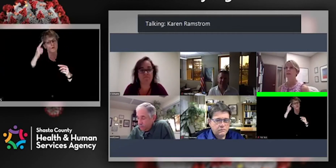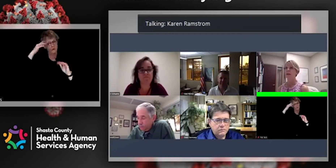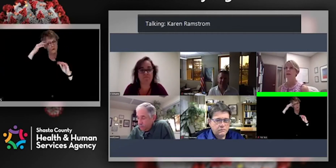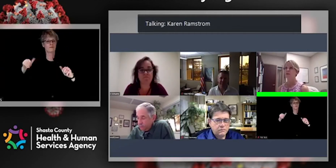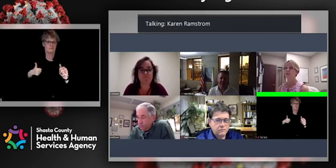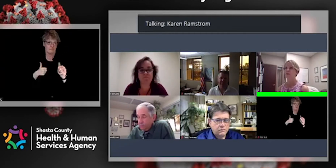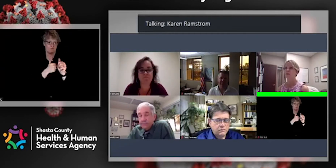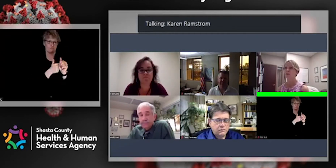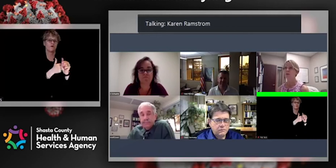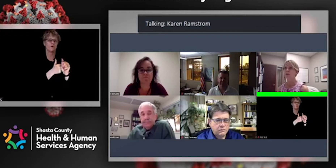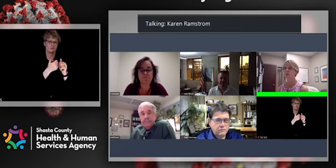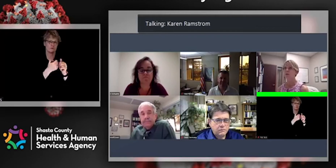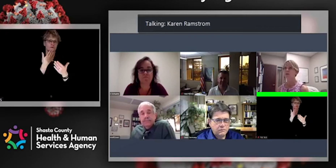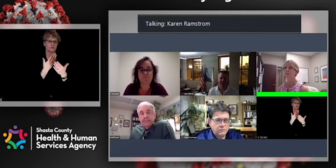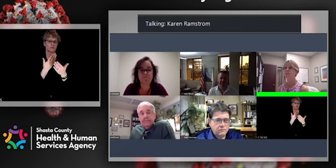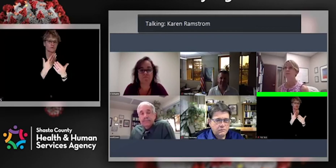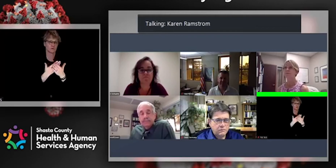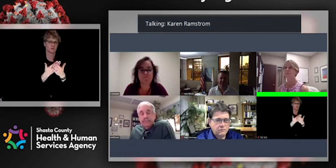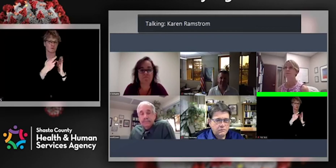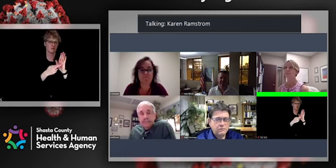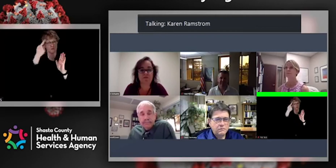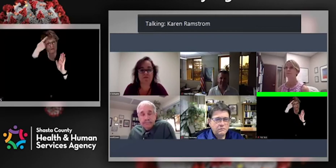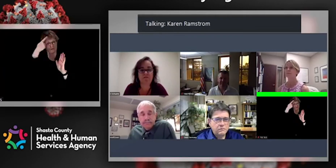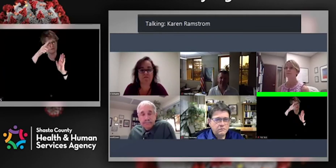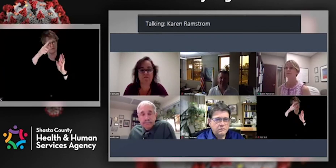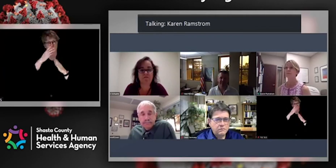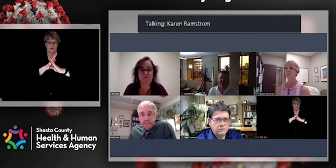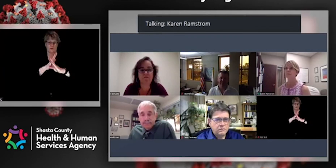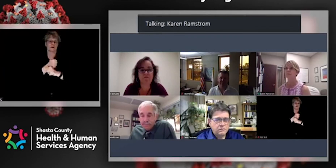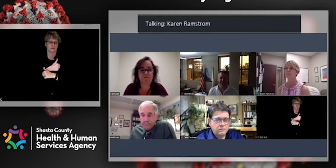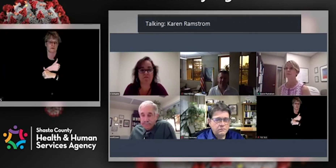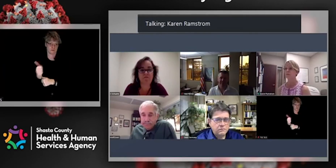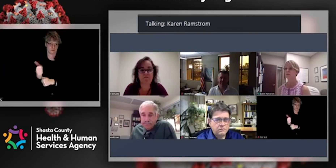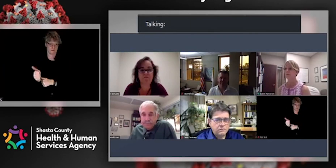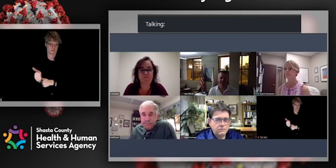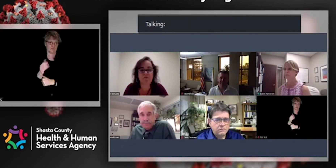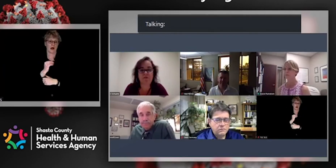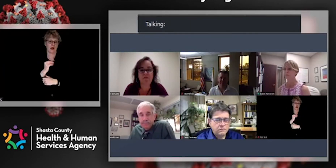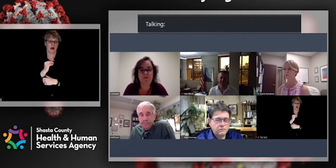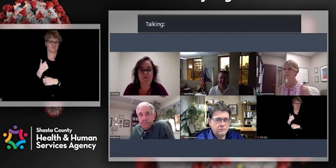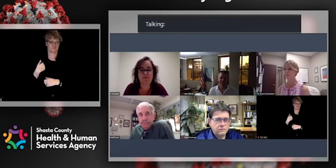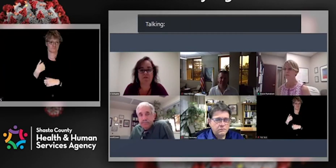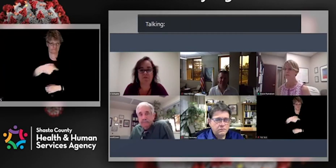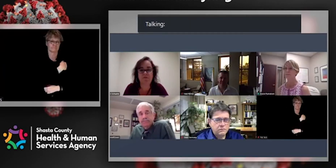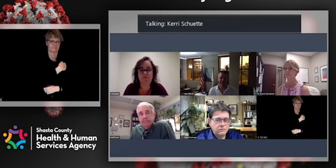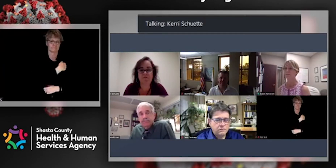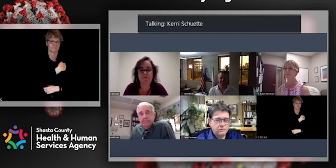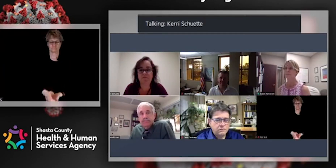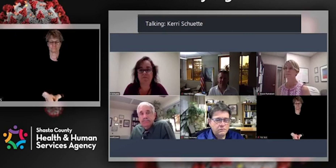definitely something to pay attention to, so thanks for the question.